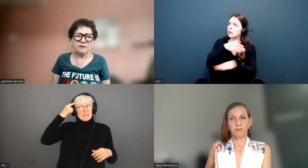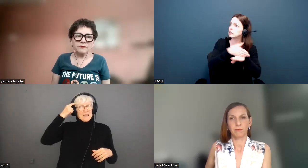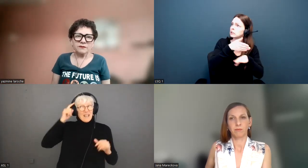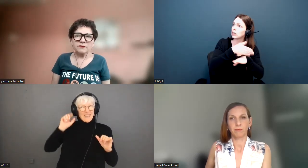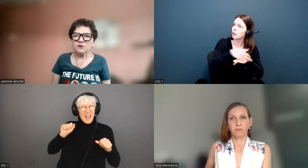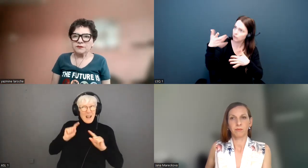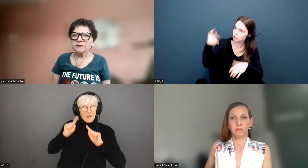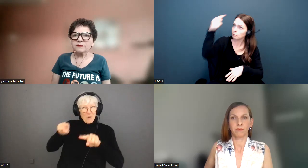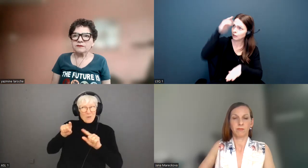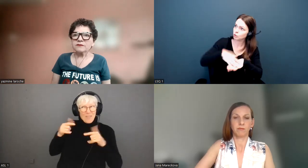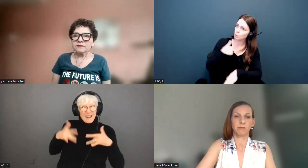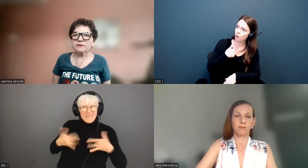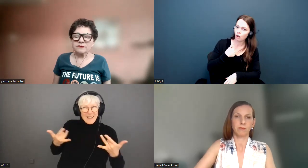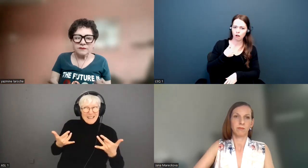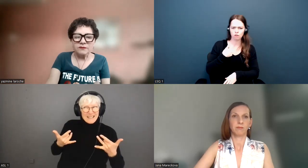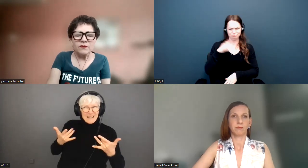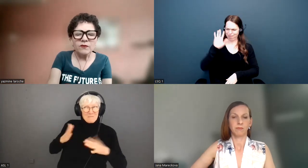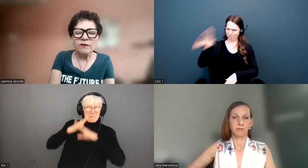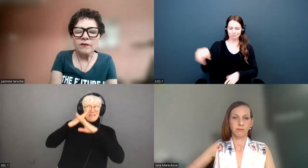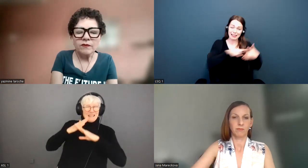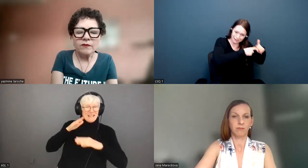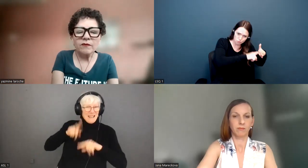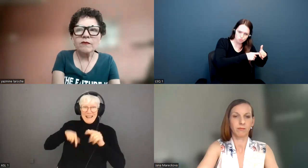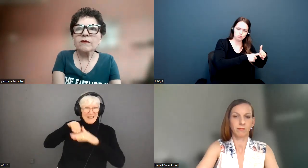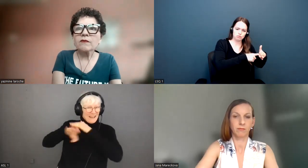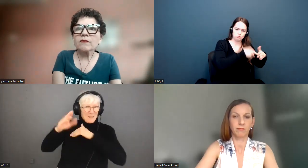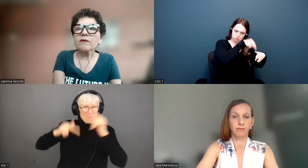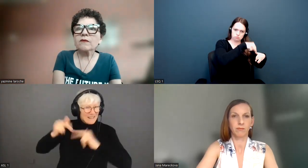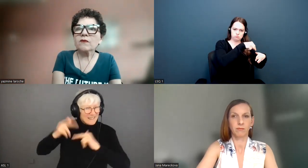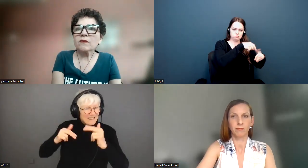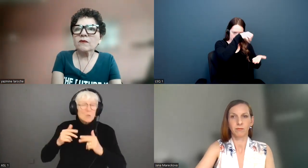from the very beginning that's something that you uh as a person without a disability can